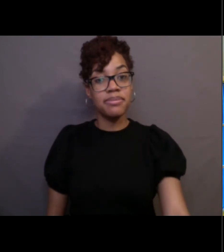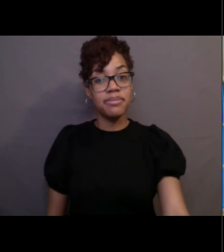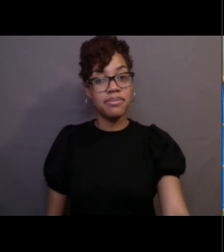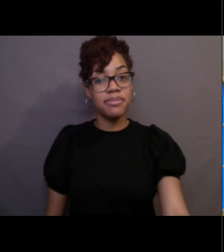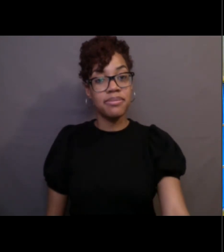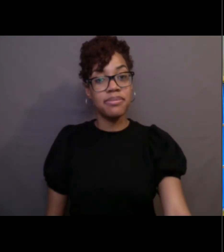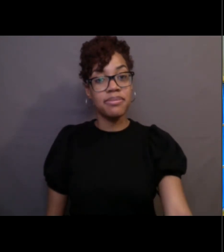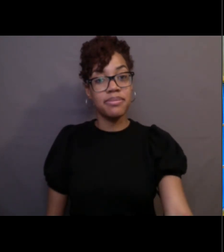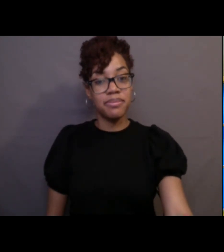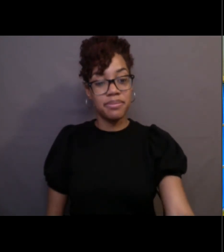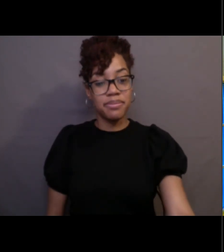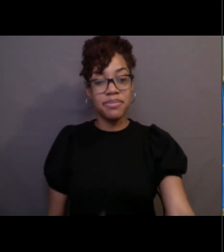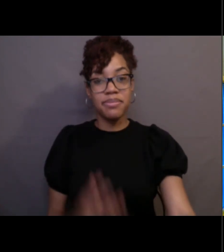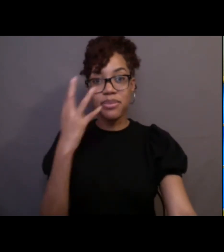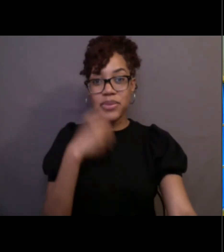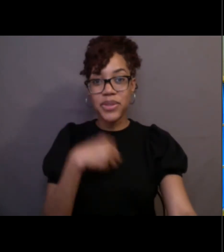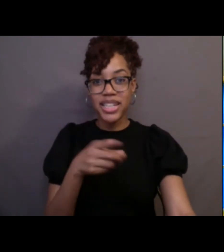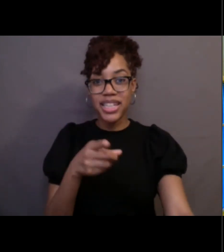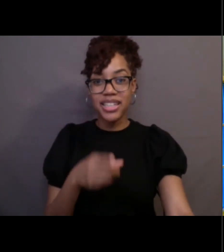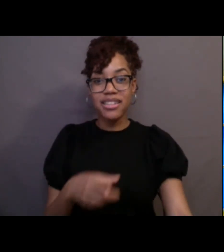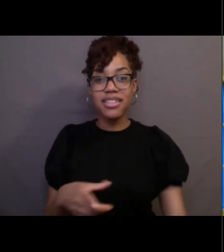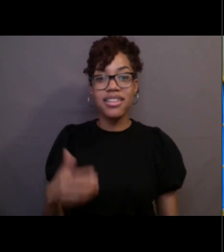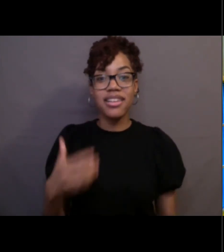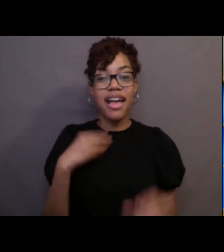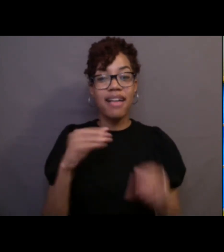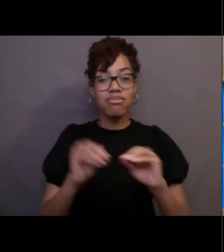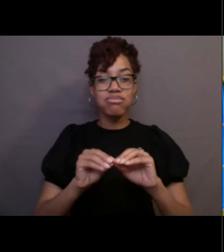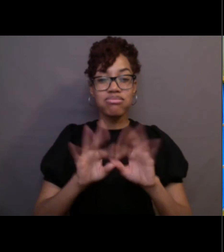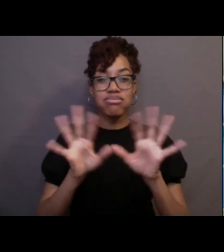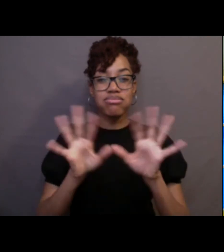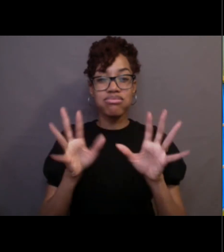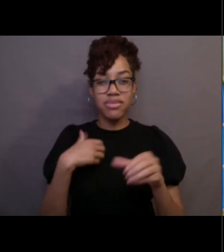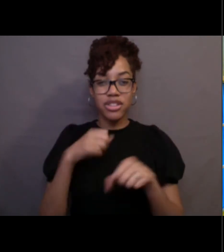They have a sunburst pattern on their shell when they're young. And similar to the Kemp's,